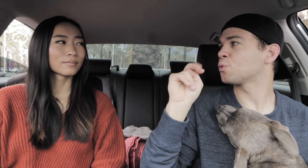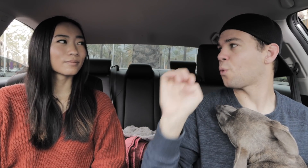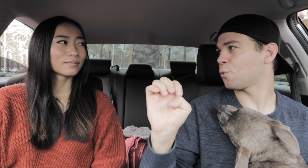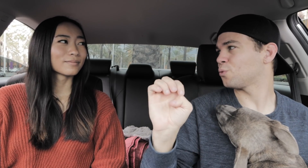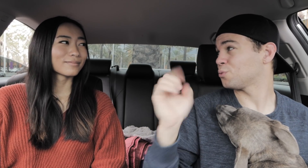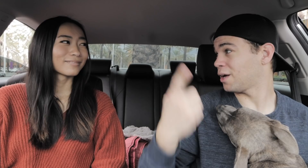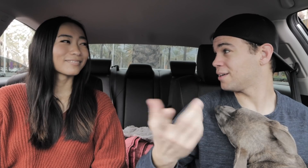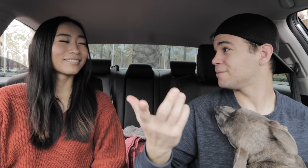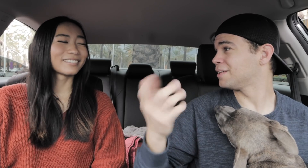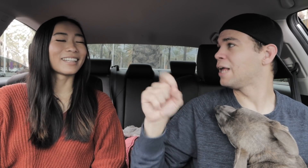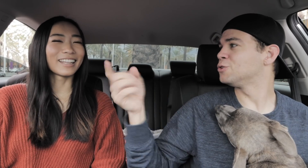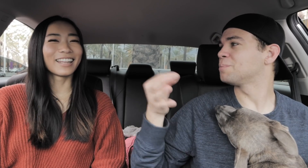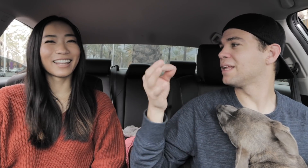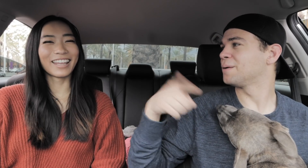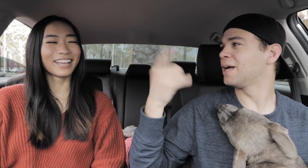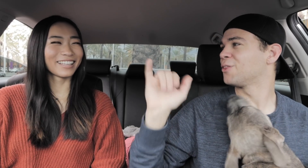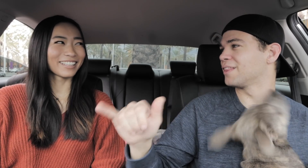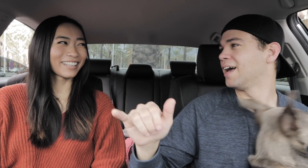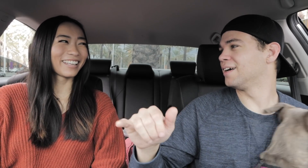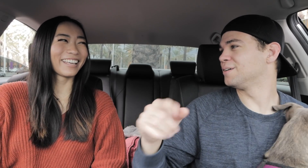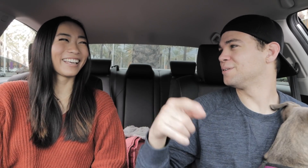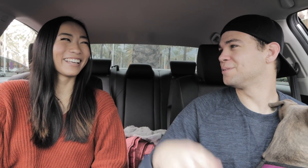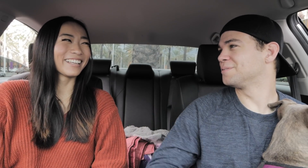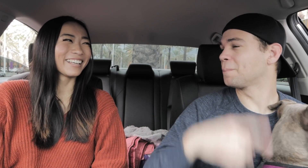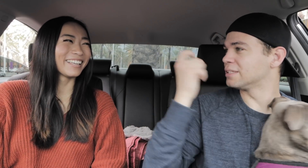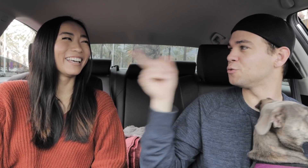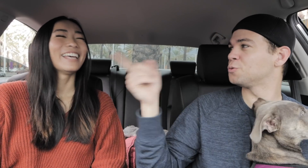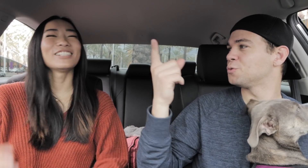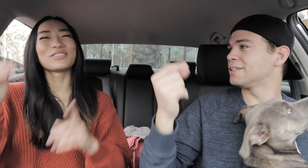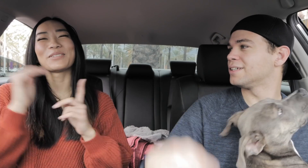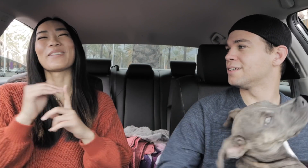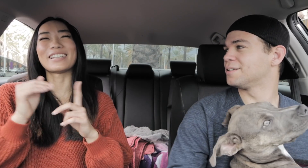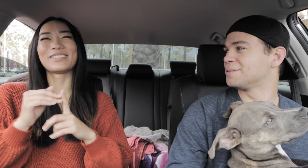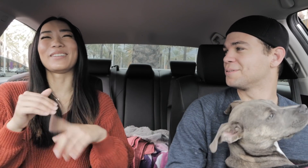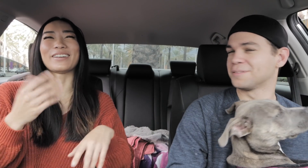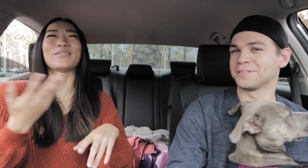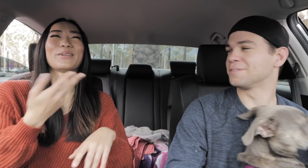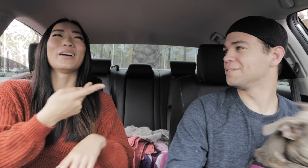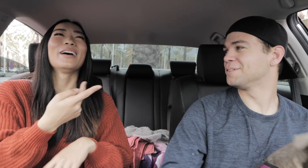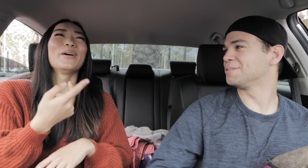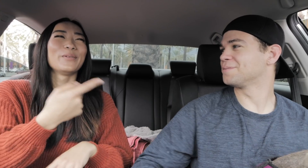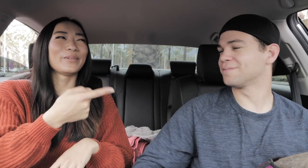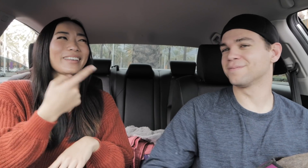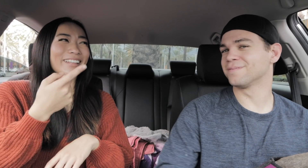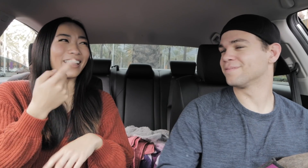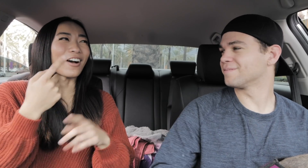right? E: Mm-hmm R: Can you explain about that? it just reminds me of what we like, argued about before